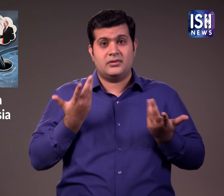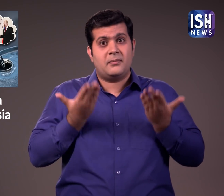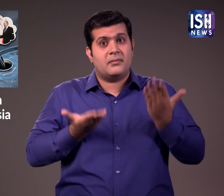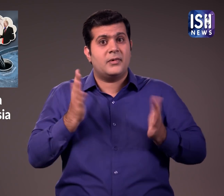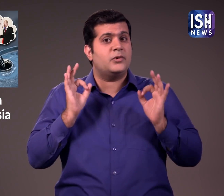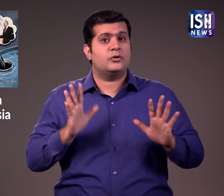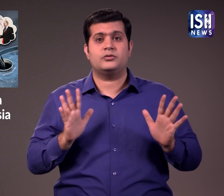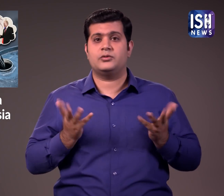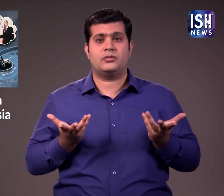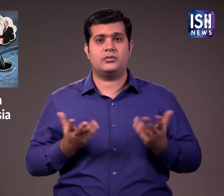None of this is sure.